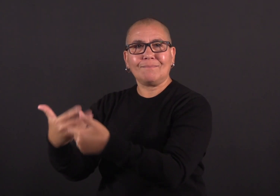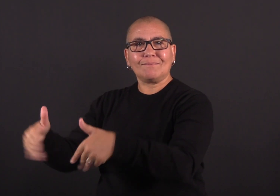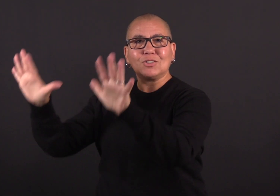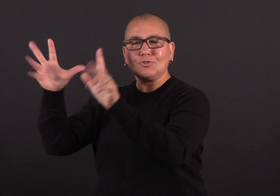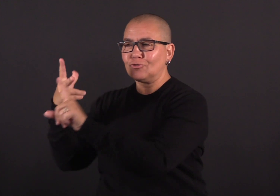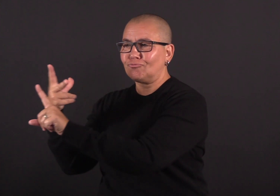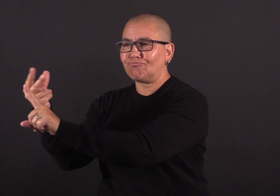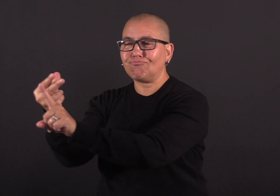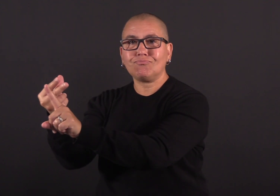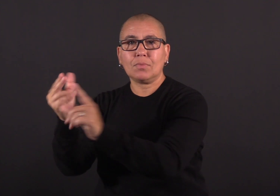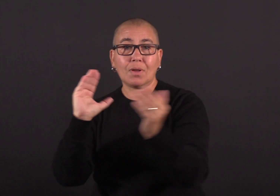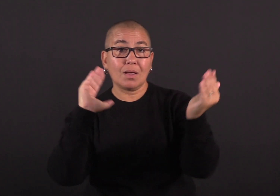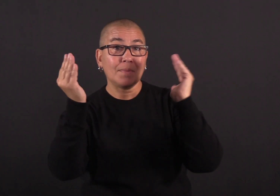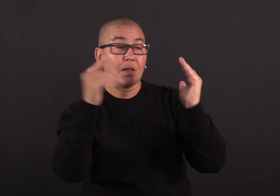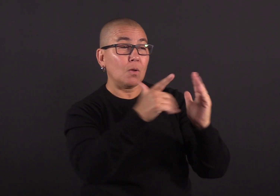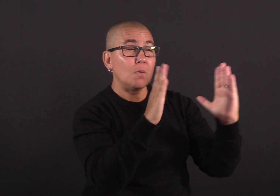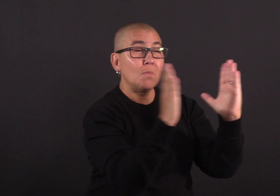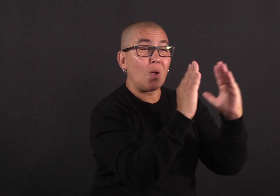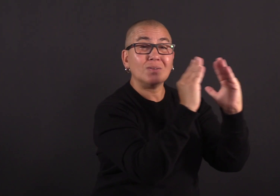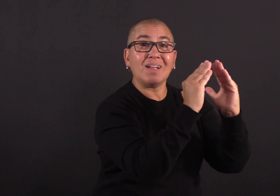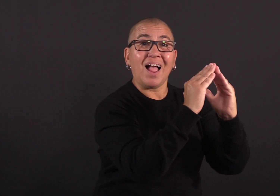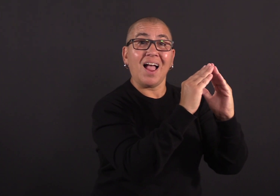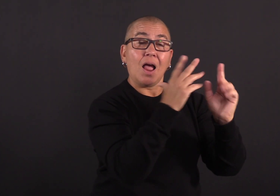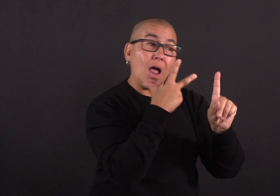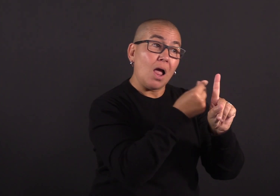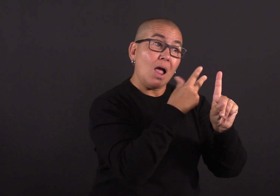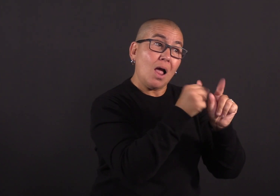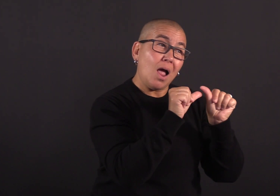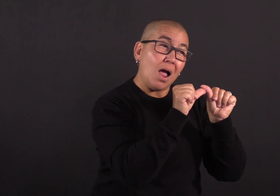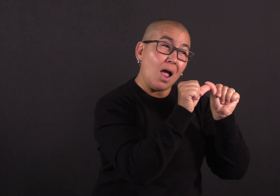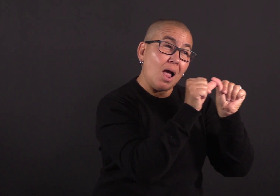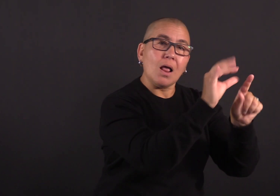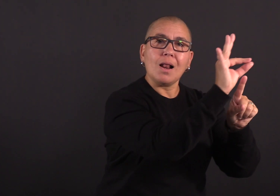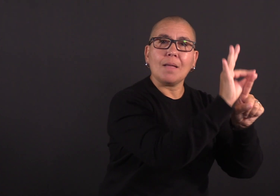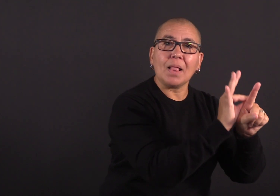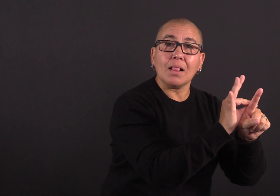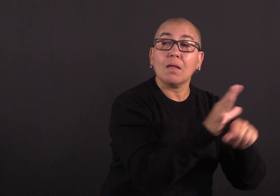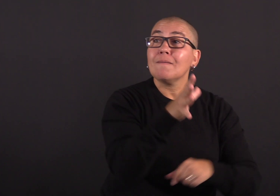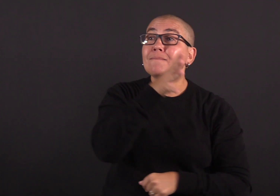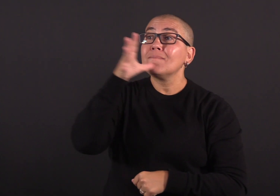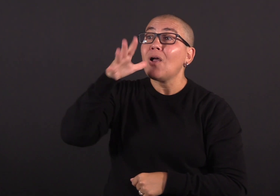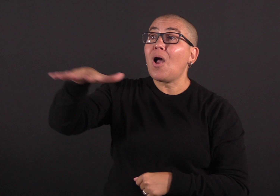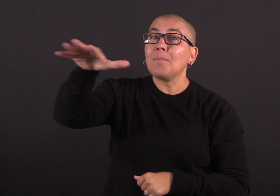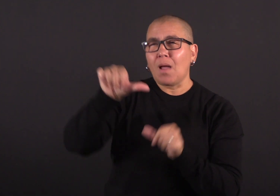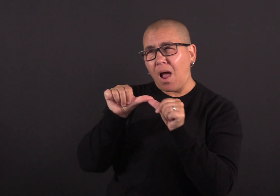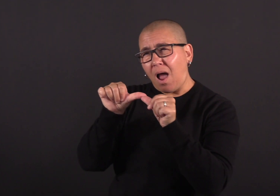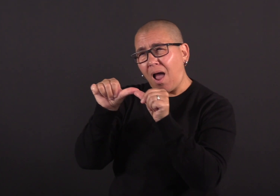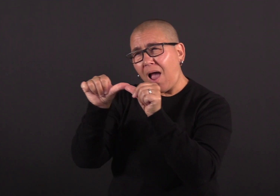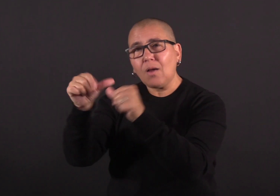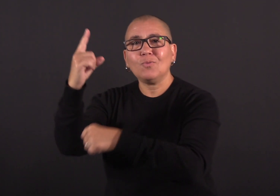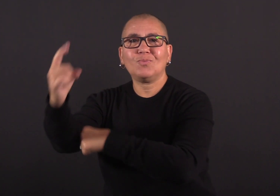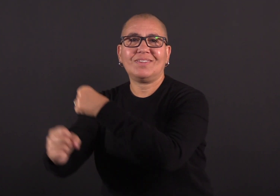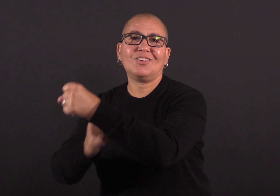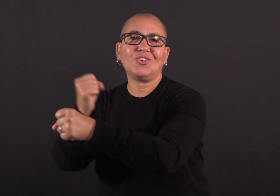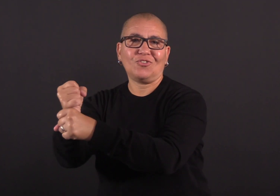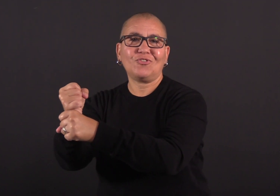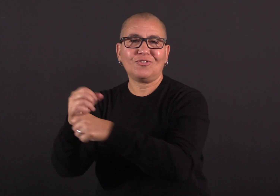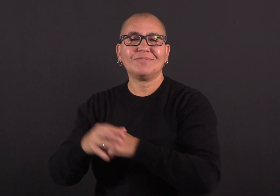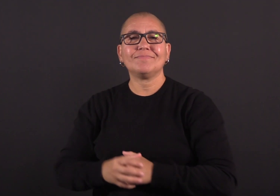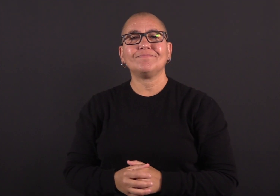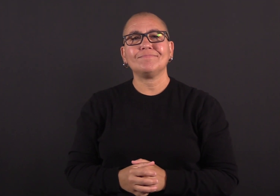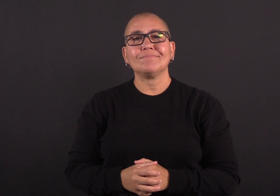in rural, exurban and small-town communities. Similarly, Minnesota was faster to vaccinate